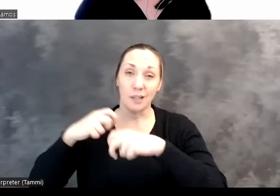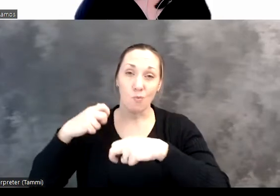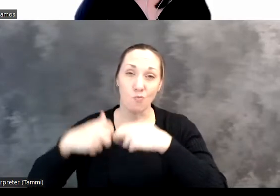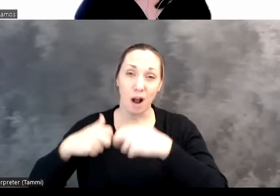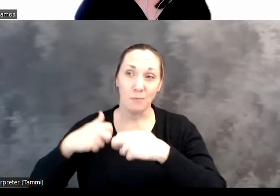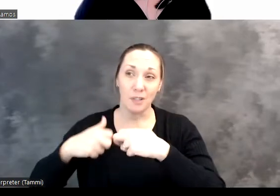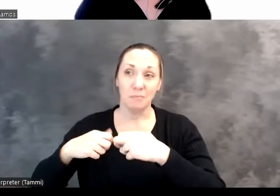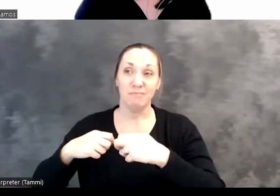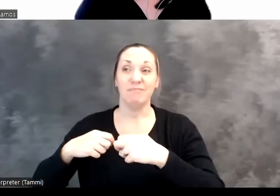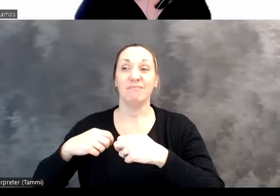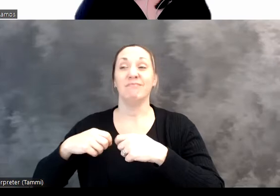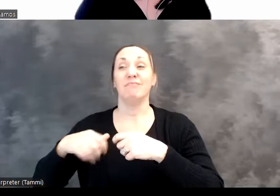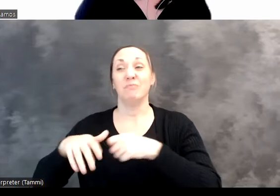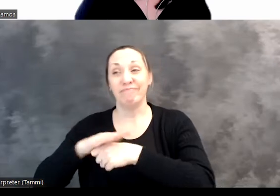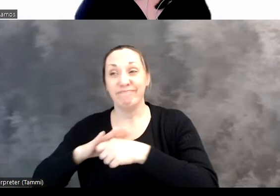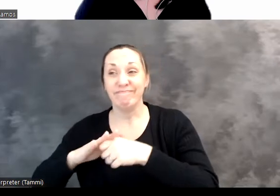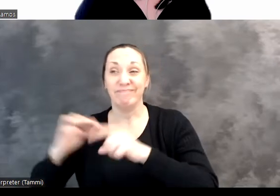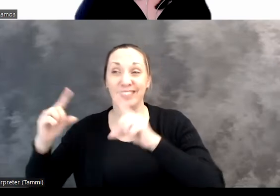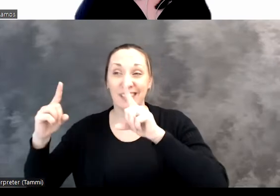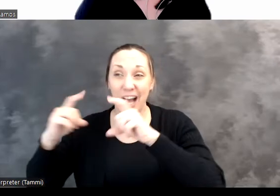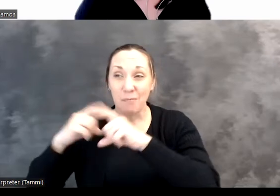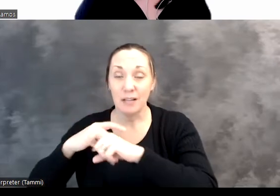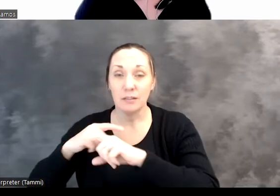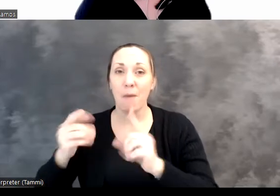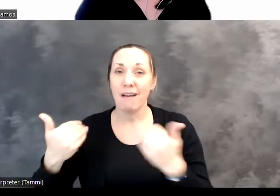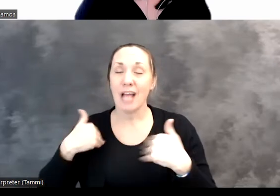Persons with Disabilities, it is an increasingly complex